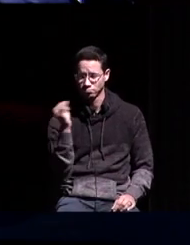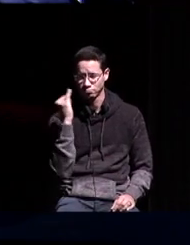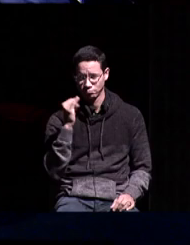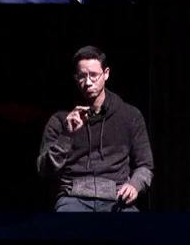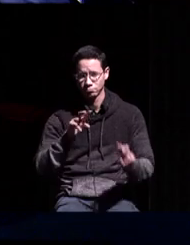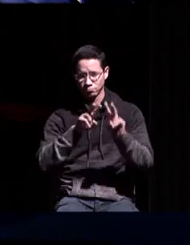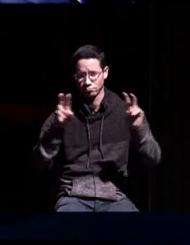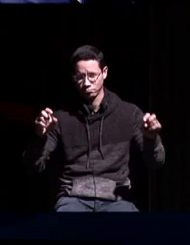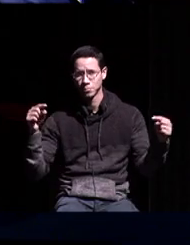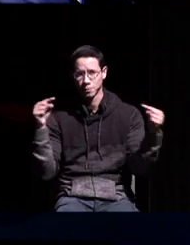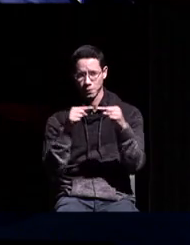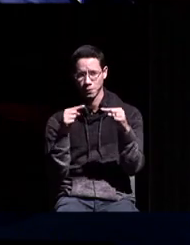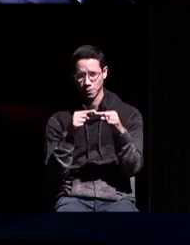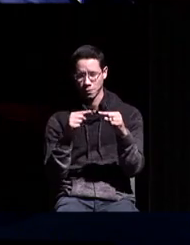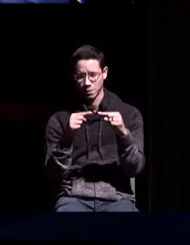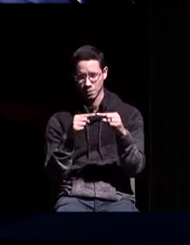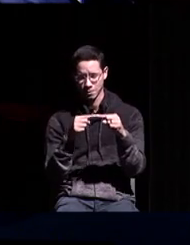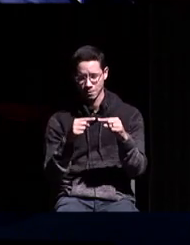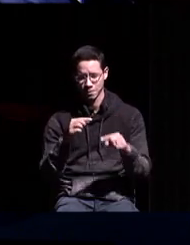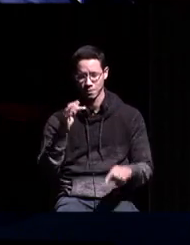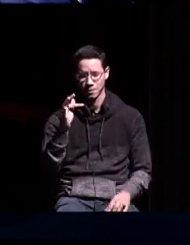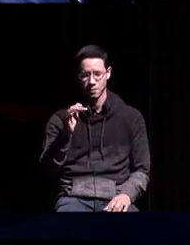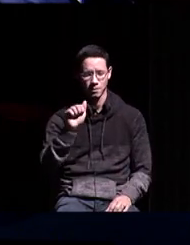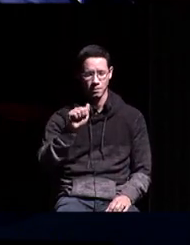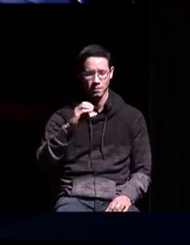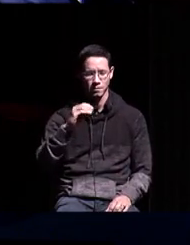The tourism aspects of vulnerability,